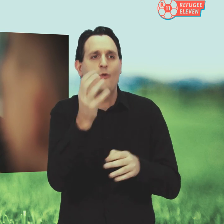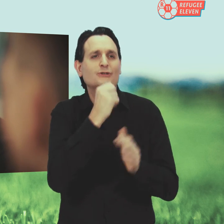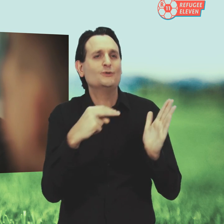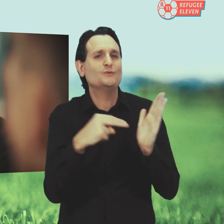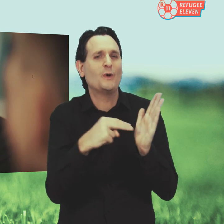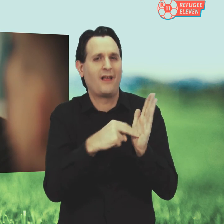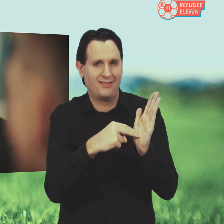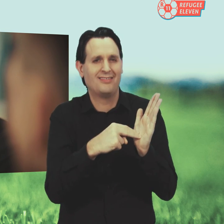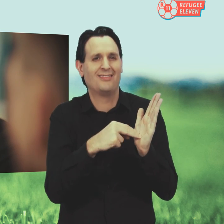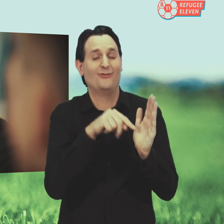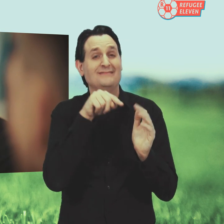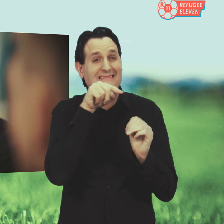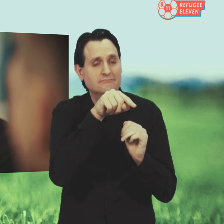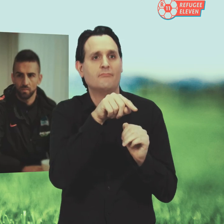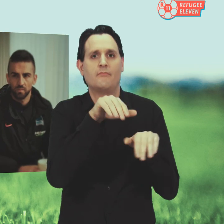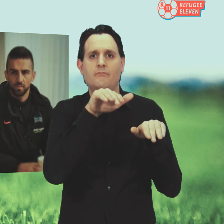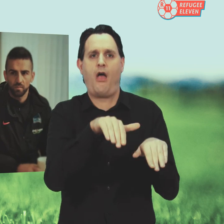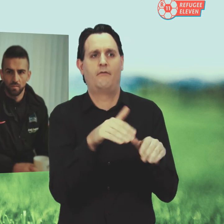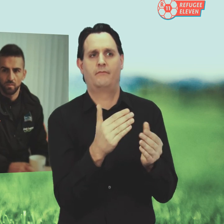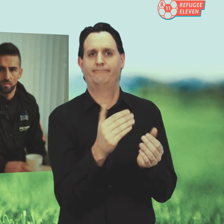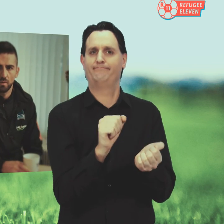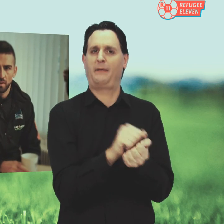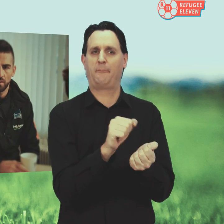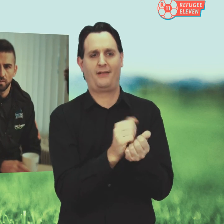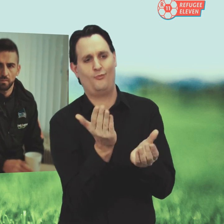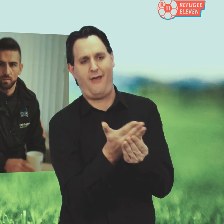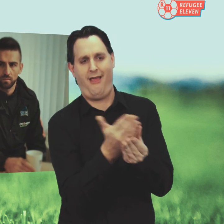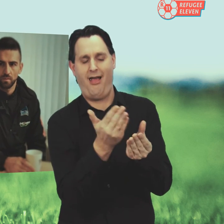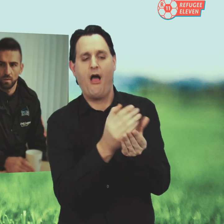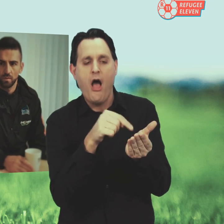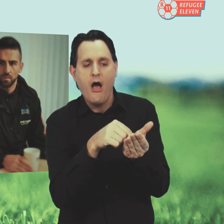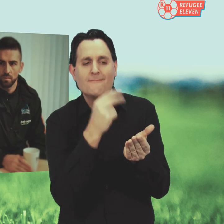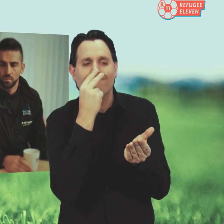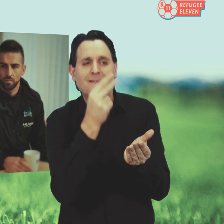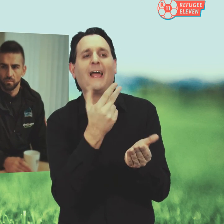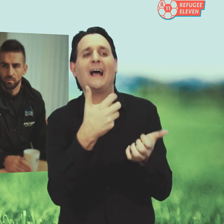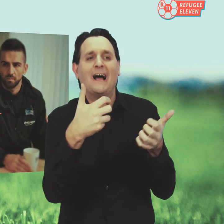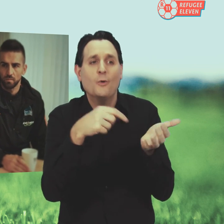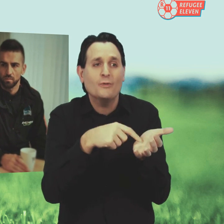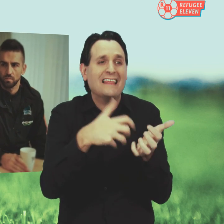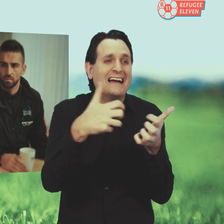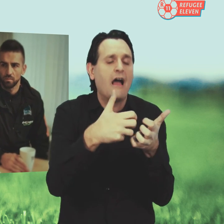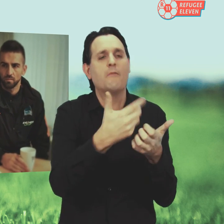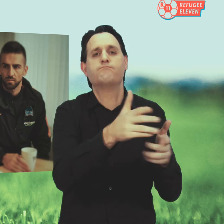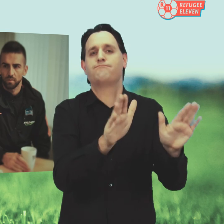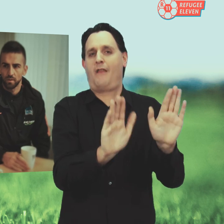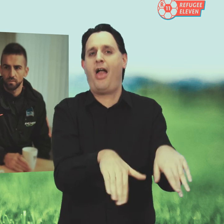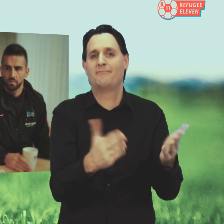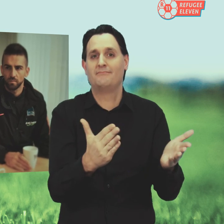there are some guys from Syria. They have papers that allow them to stay here.